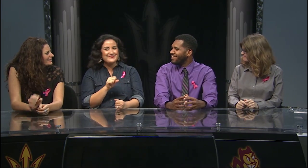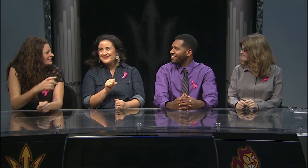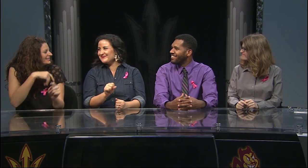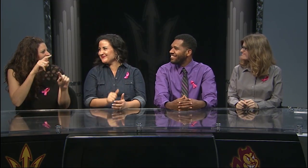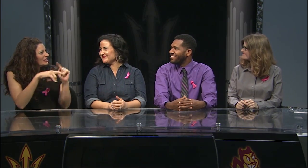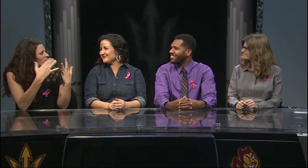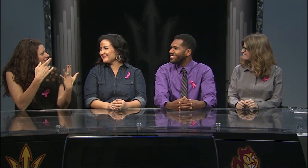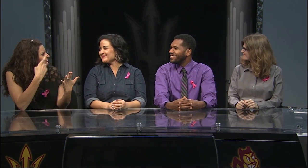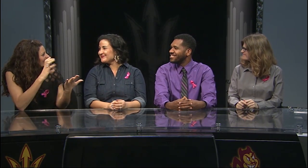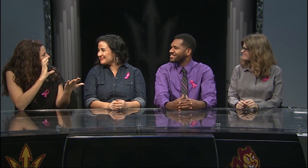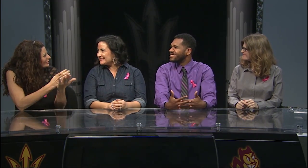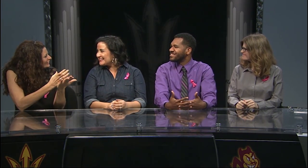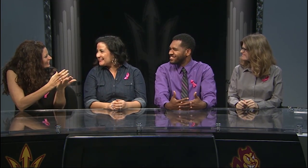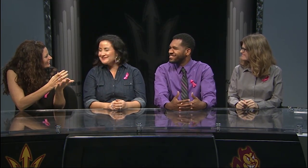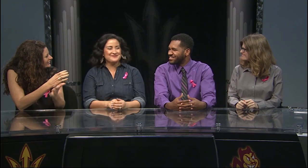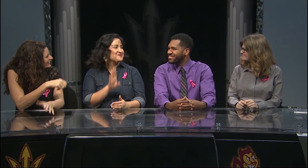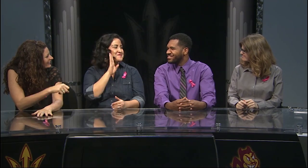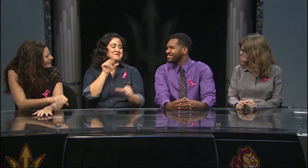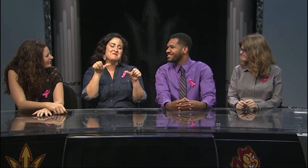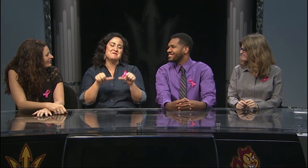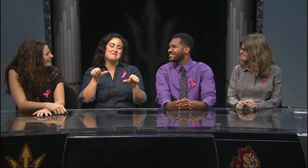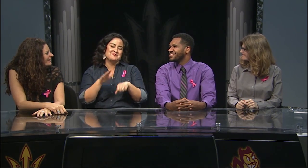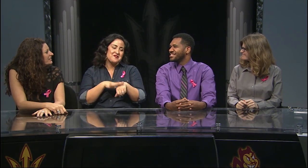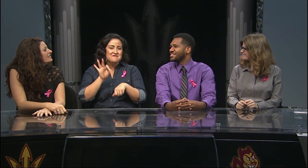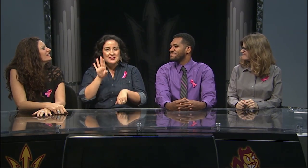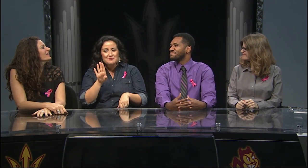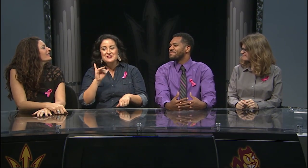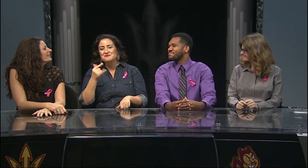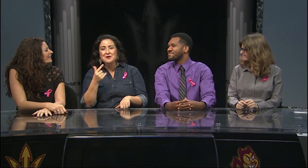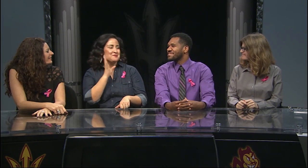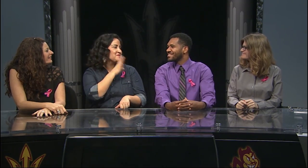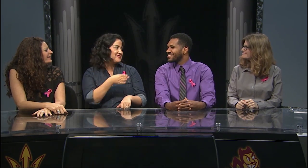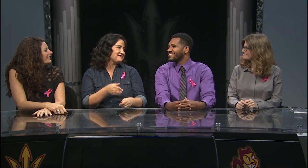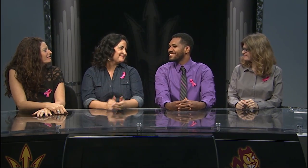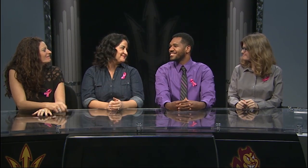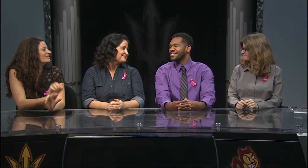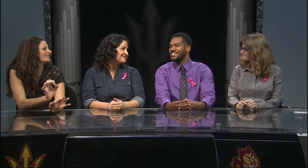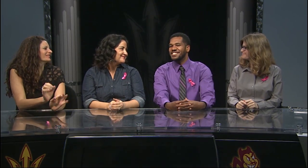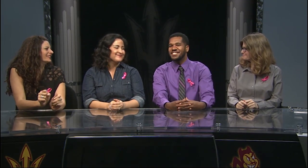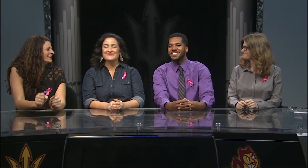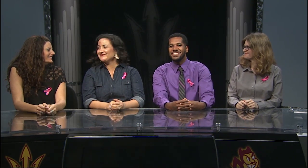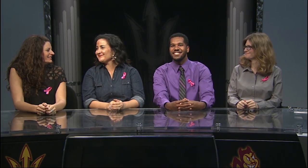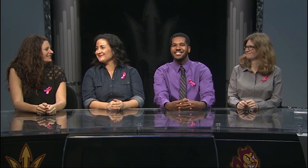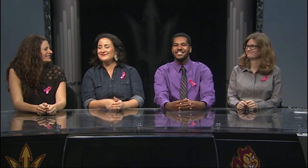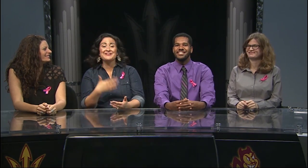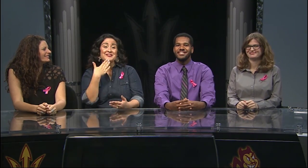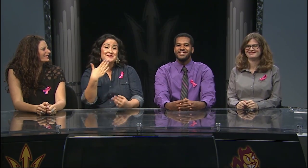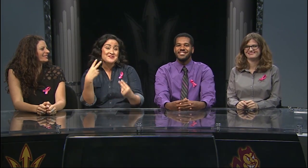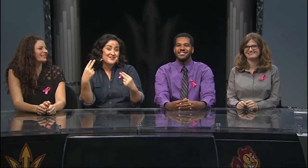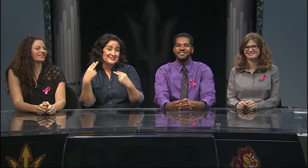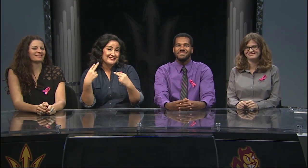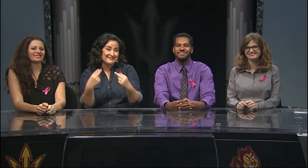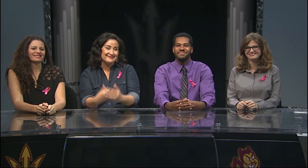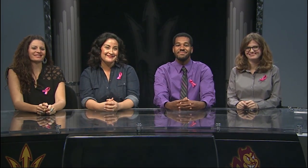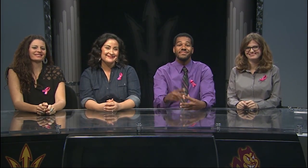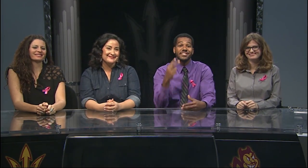I can't wait to see pictures! Oh yes, we will be posting them on Facebook and Instagram. Perfect! Thanks for watching.